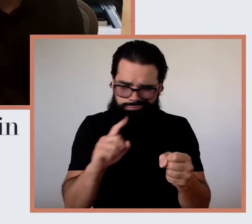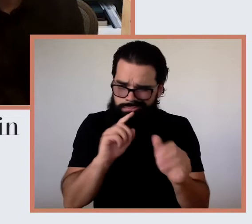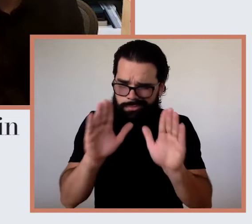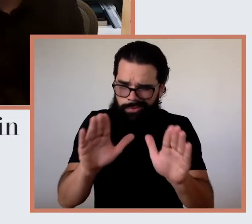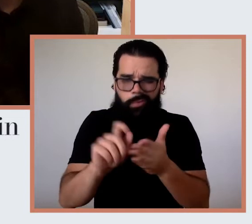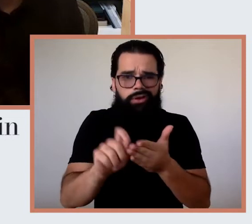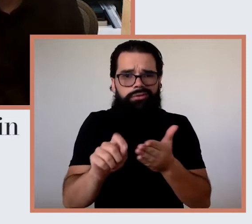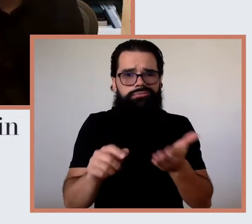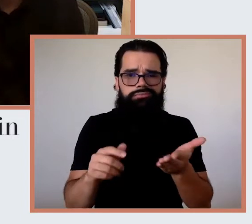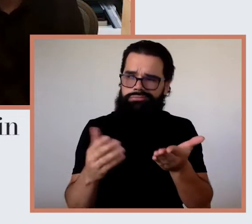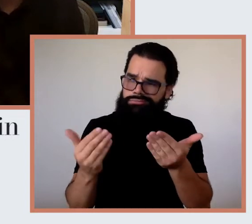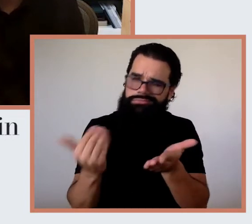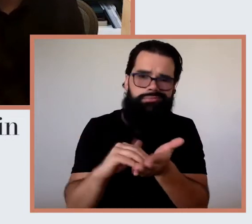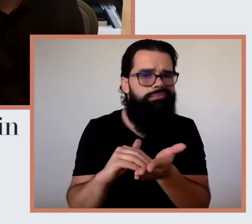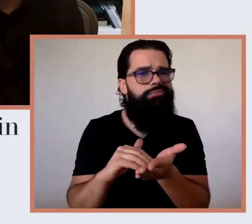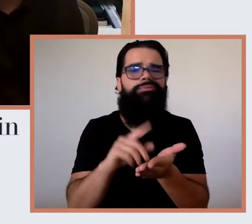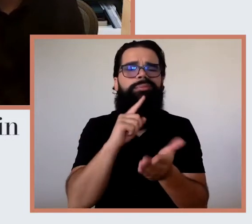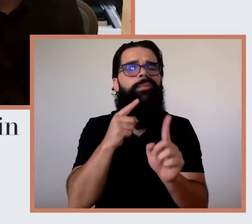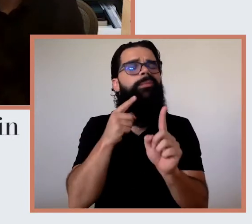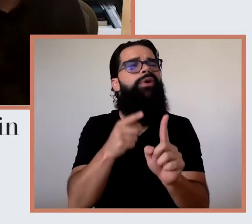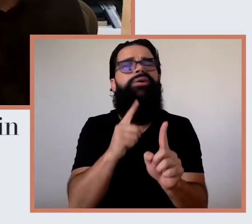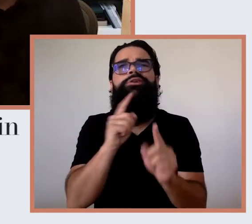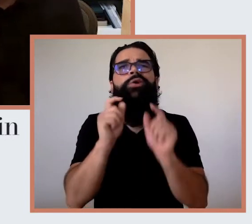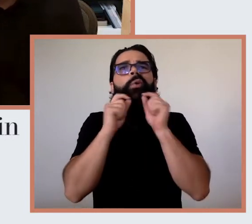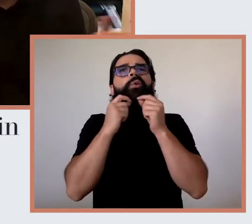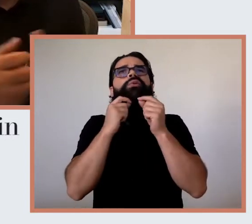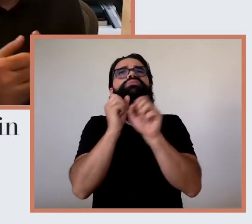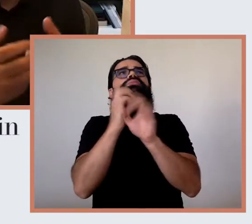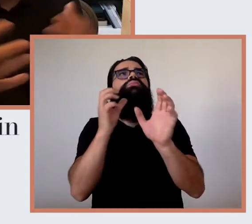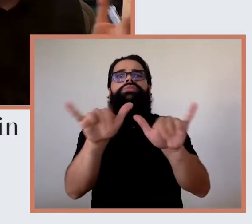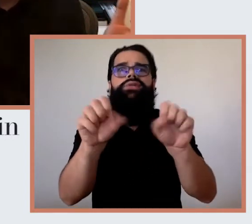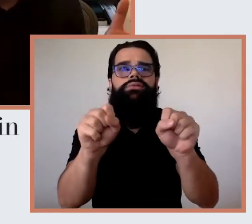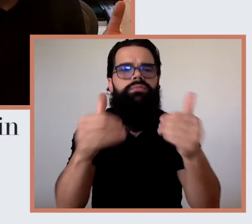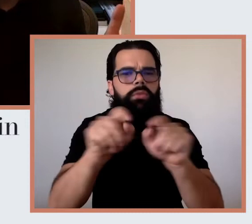good for me, now I have a great writer, and again, by the way, how cool would it be to have a great writing team?